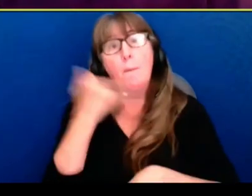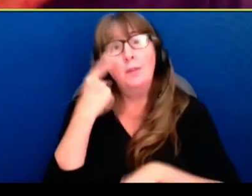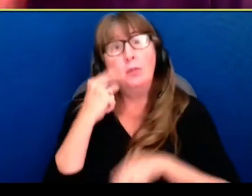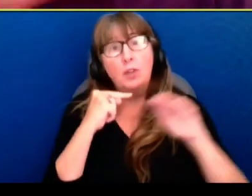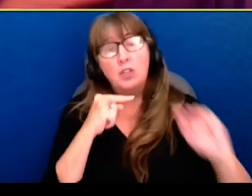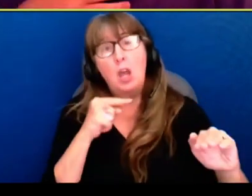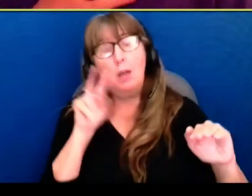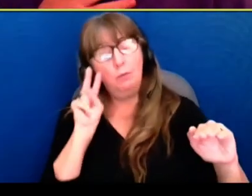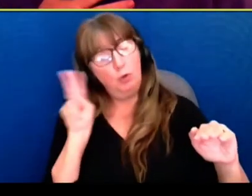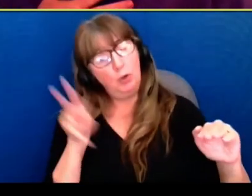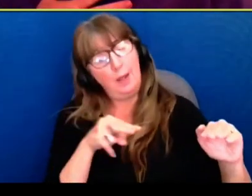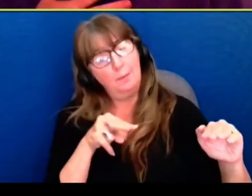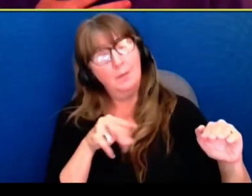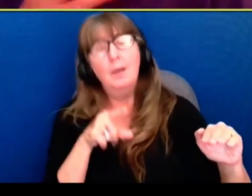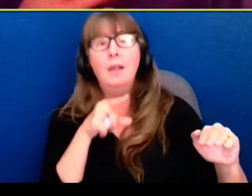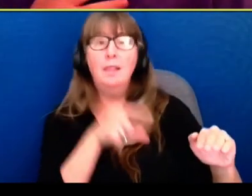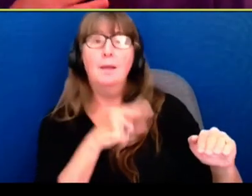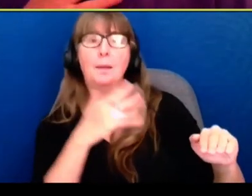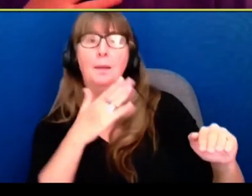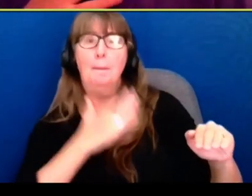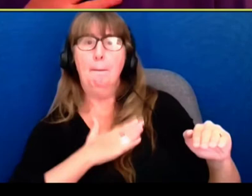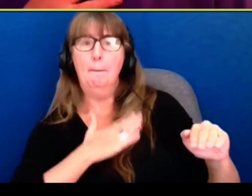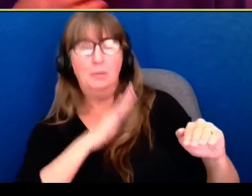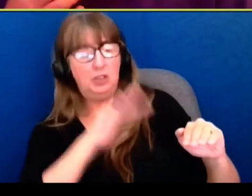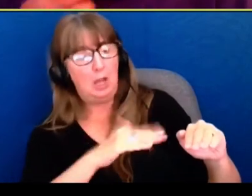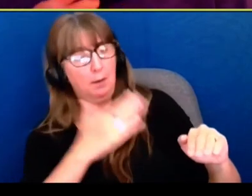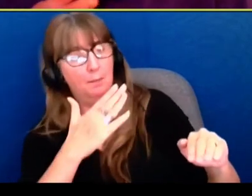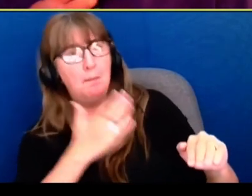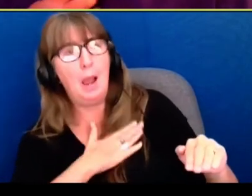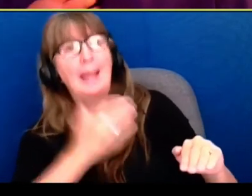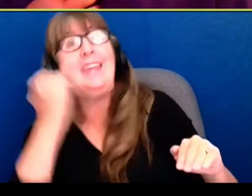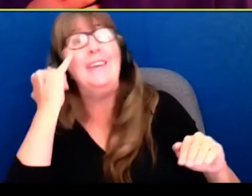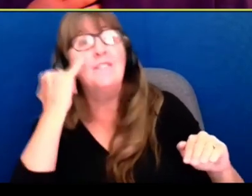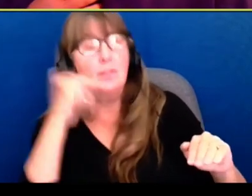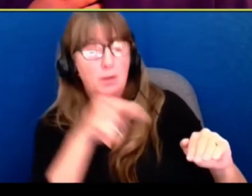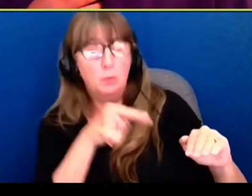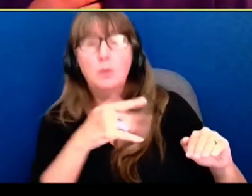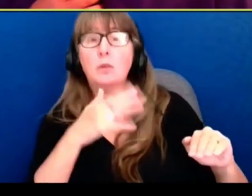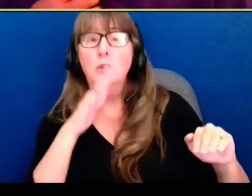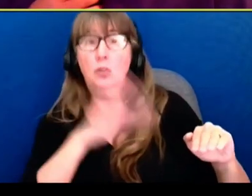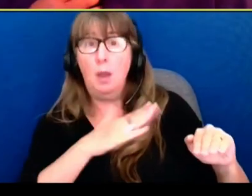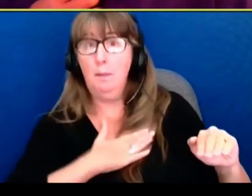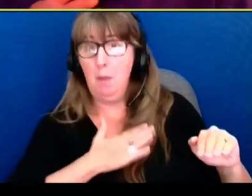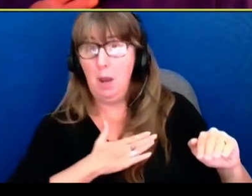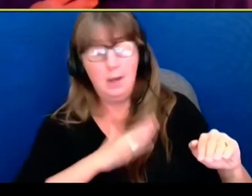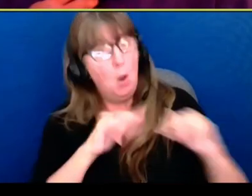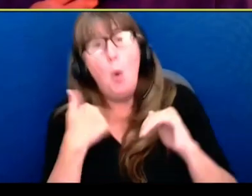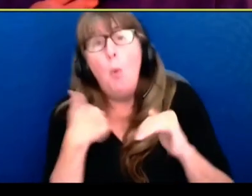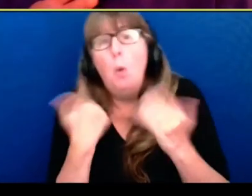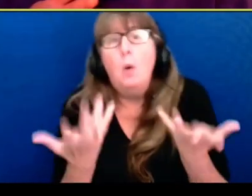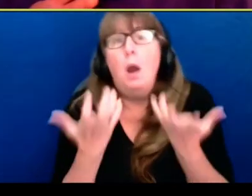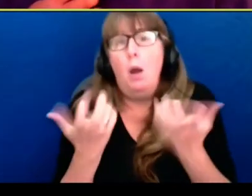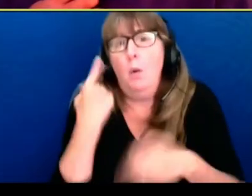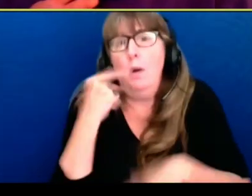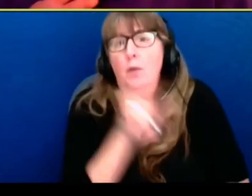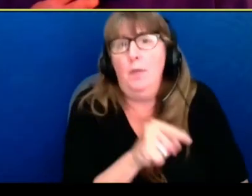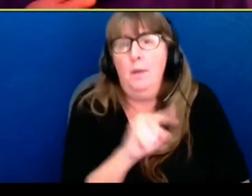and go Okay, this was my child. What would I want done? How would I want my, my child's education to be held dealt with, handled?